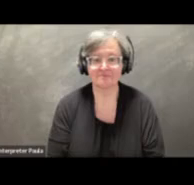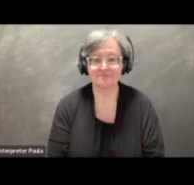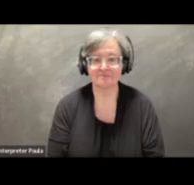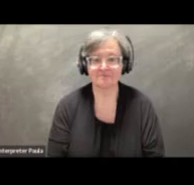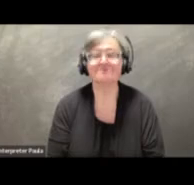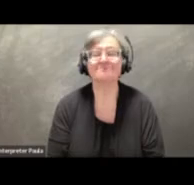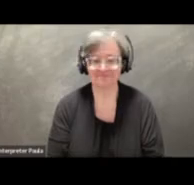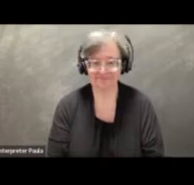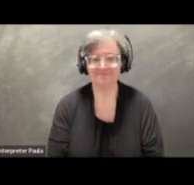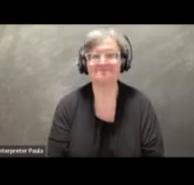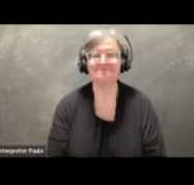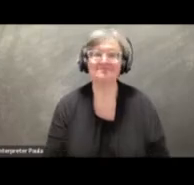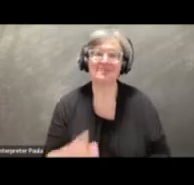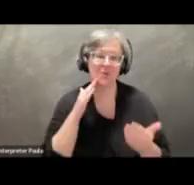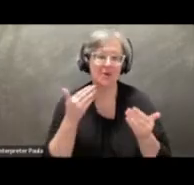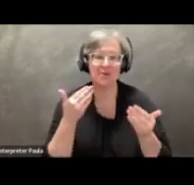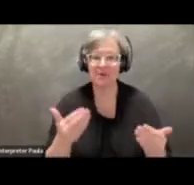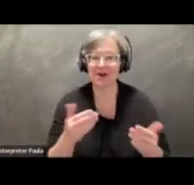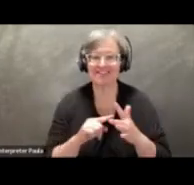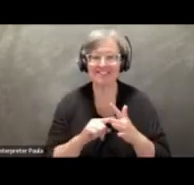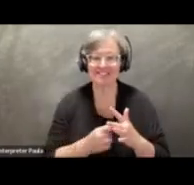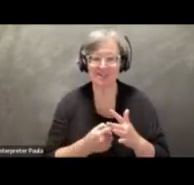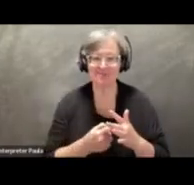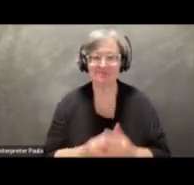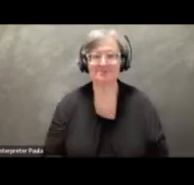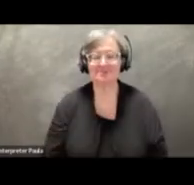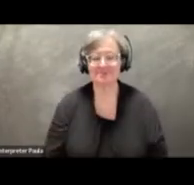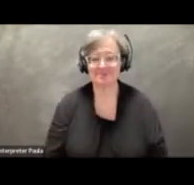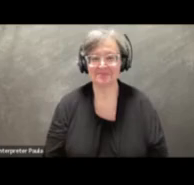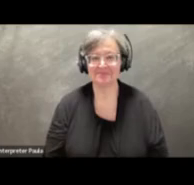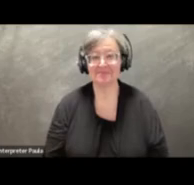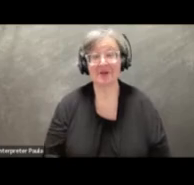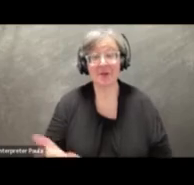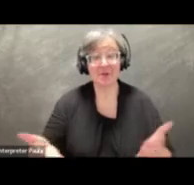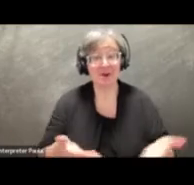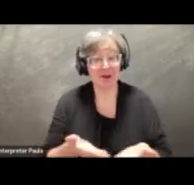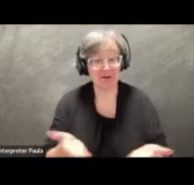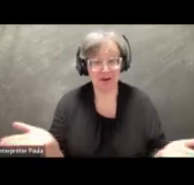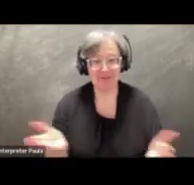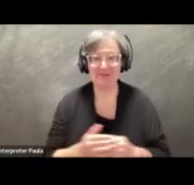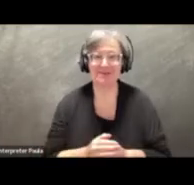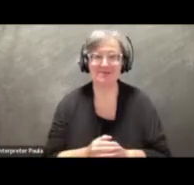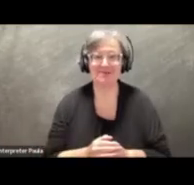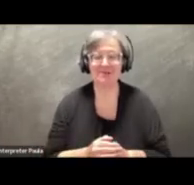Saska Rajcevic: Okay, well, we'll go ahead and get started. Welcome everyone to our webinar